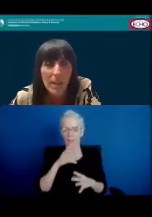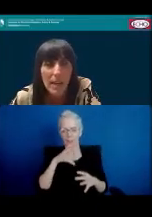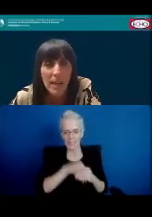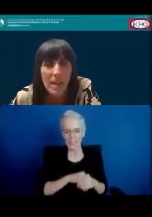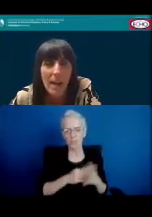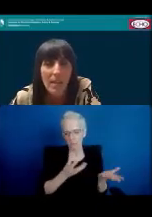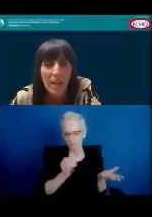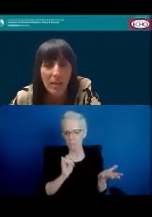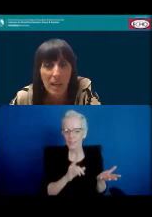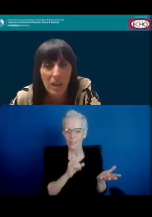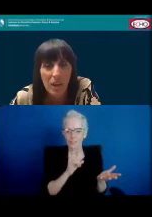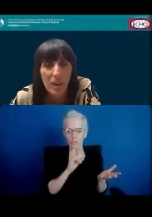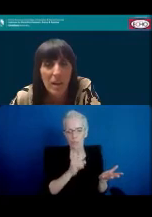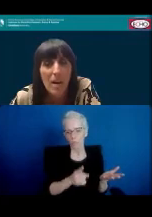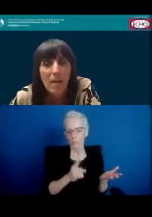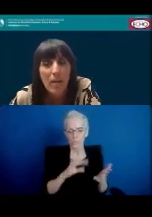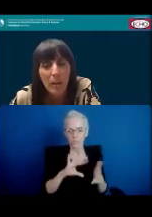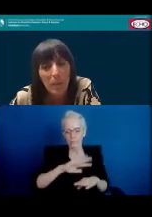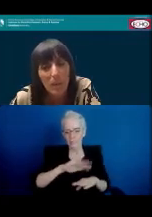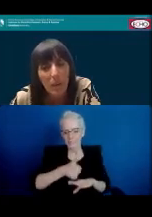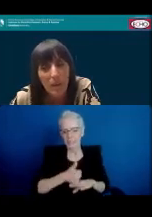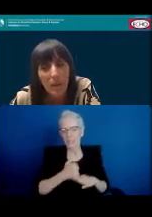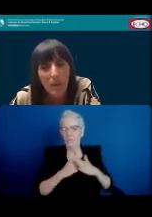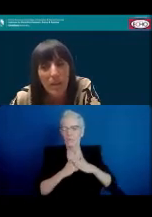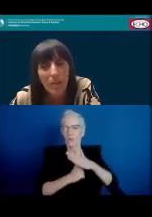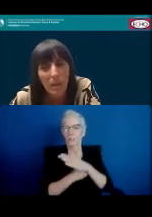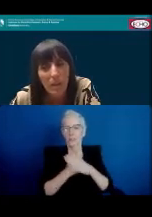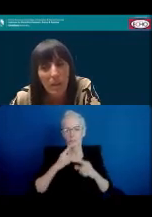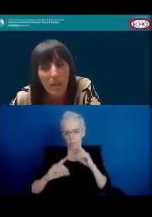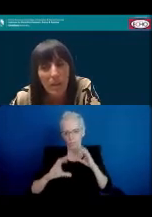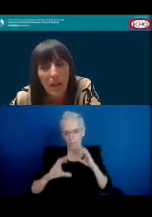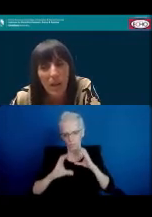laying that foundation for communication, regulation and